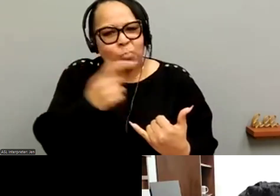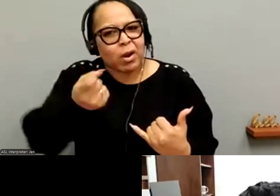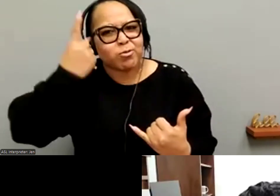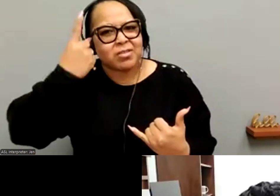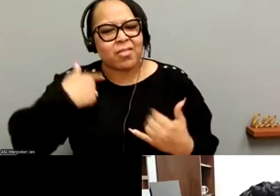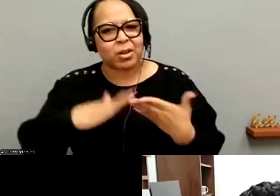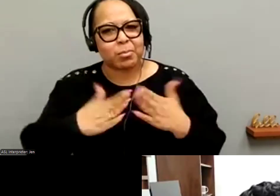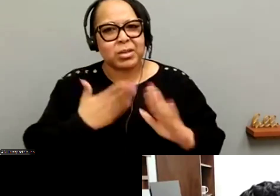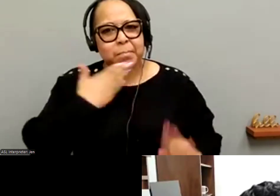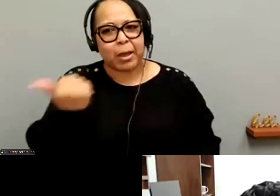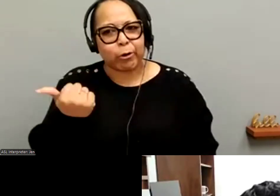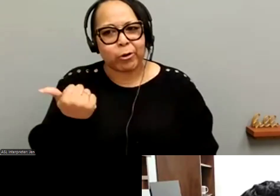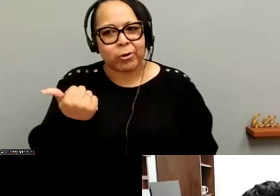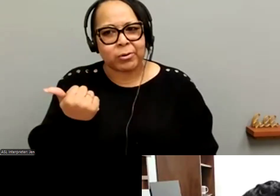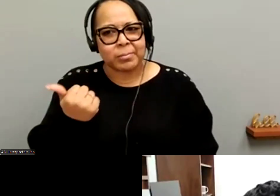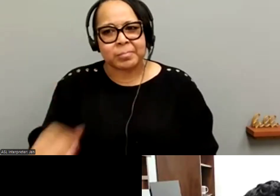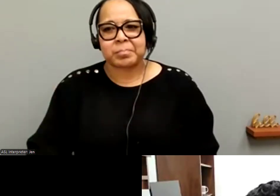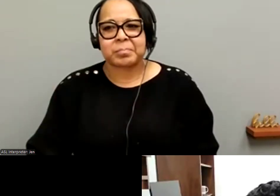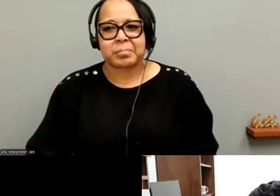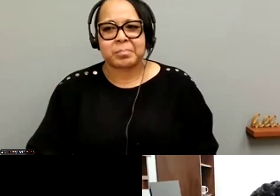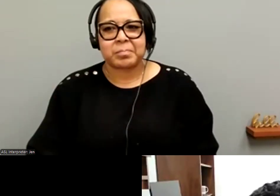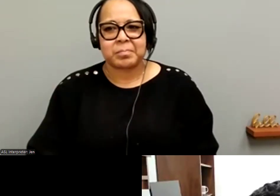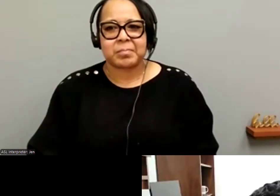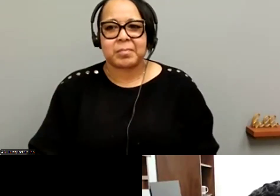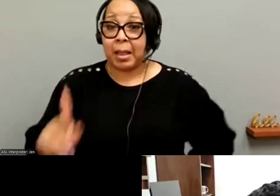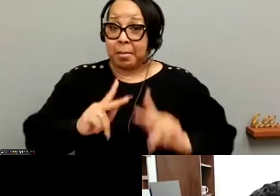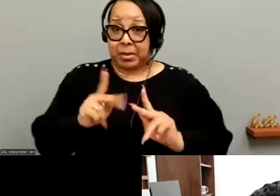13:14:23 communities better. People 13:14:26 living with disabilities are not